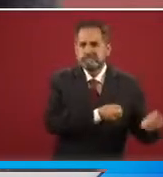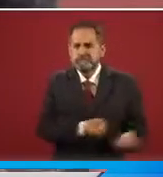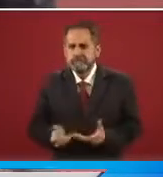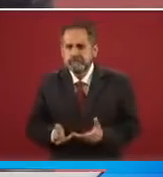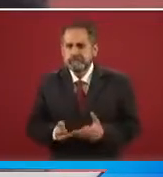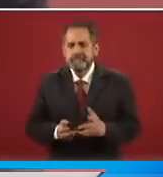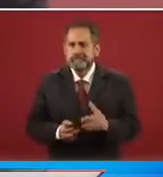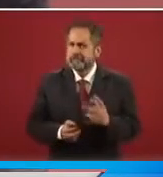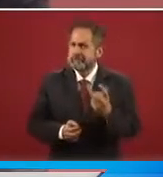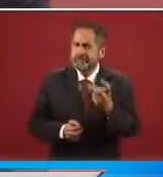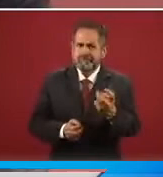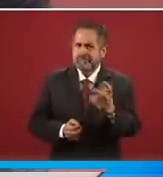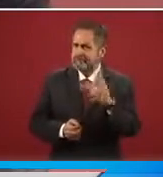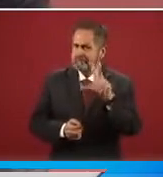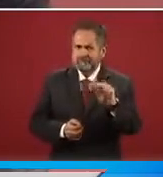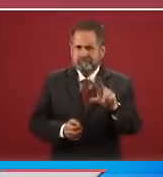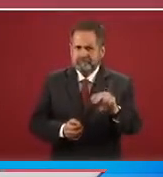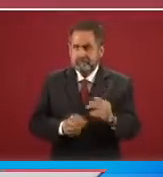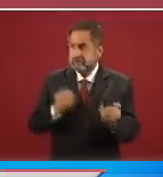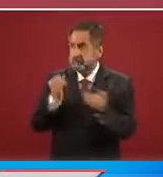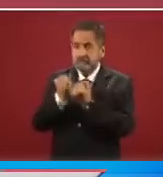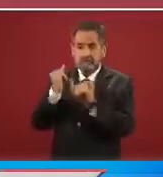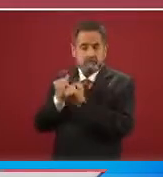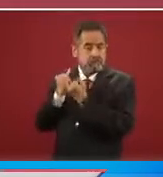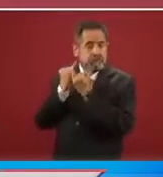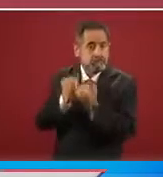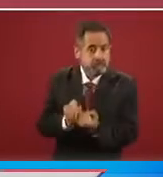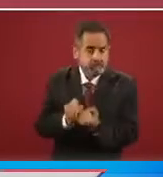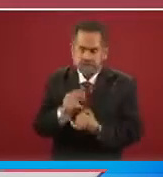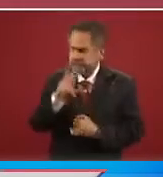and the 2 billion recovered are those that were handed over last Monday